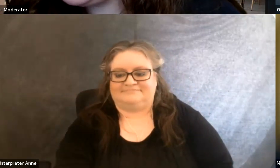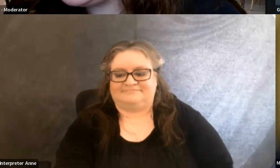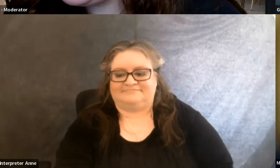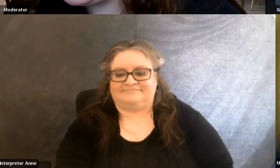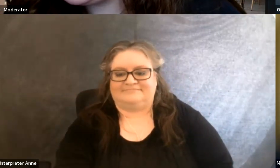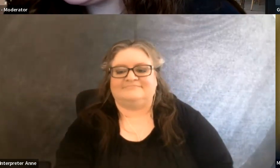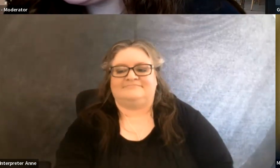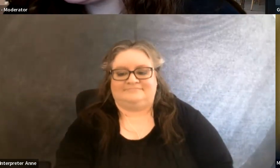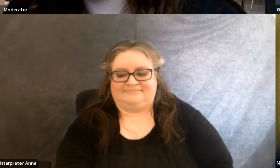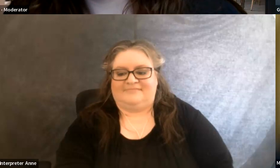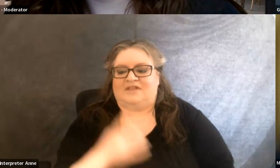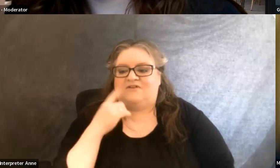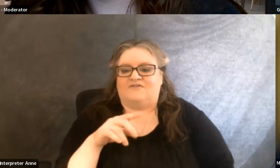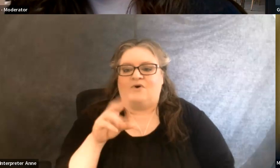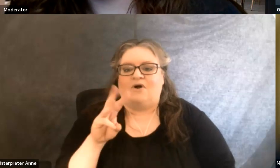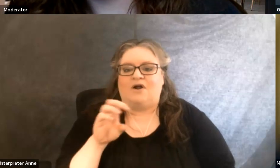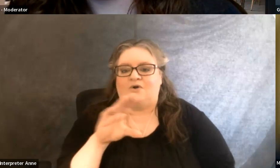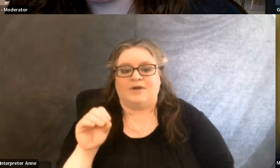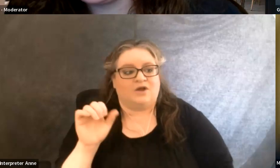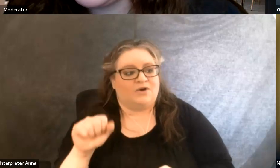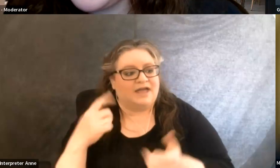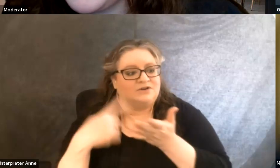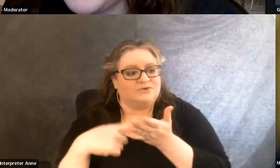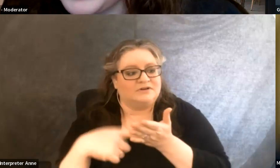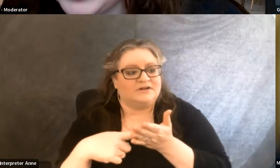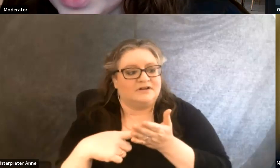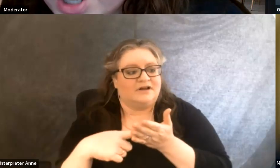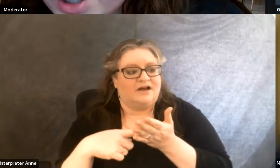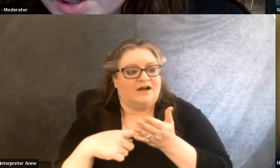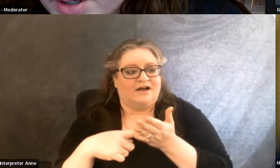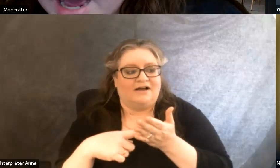"For WeCo, can you talk through